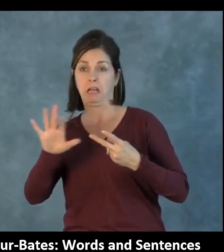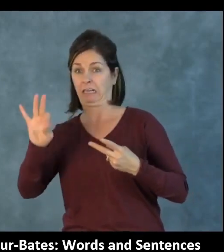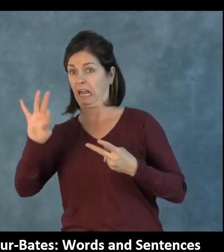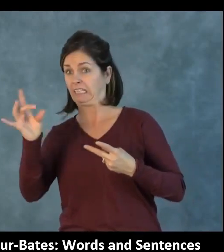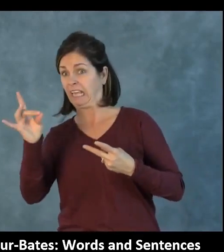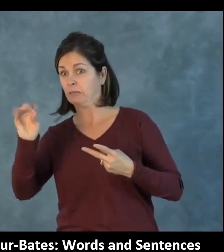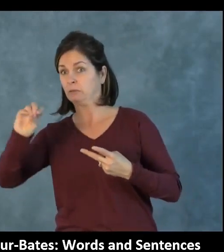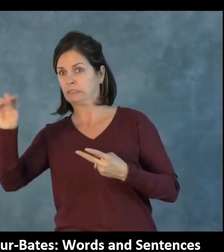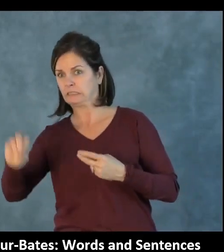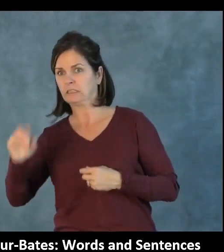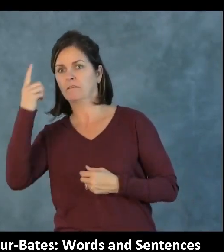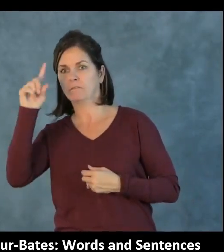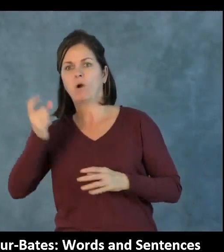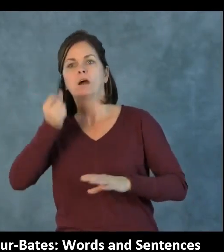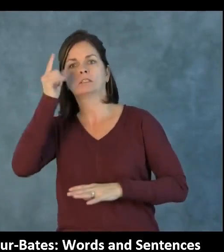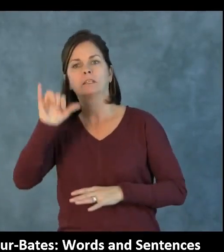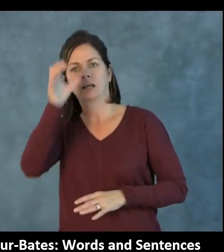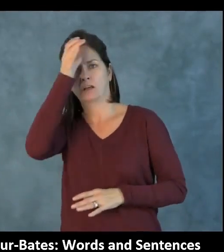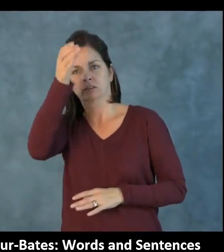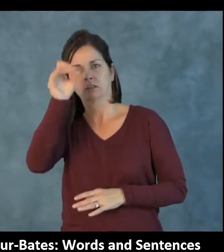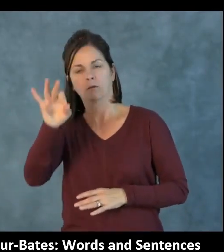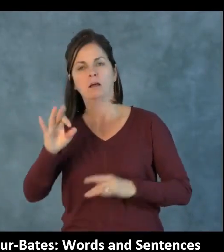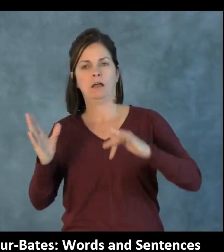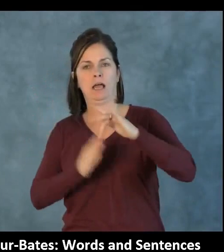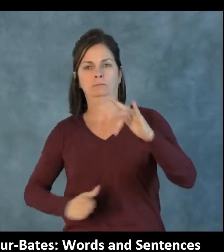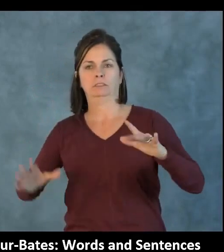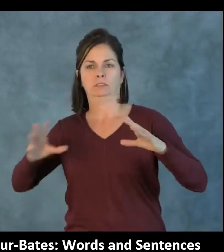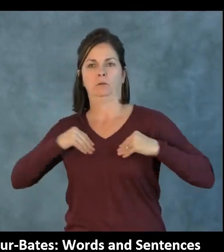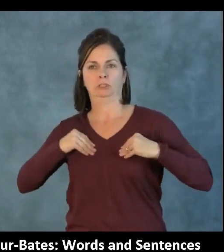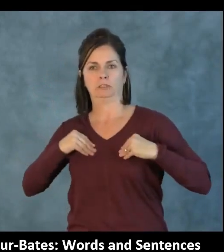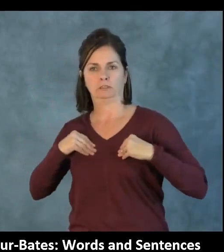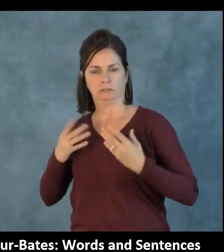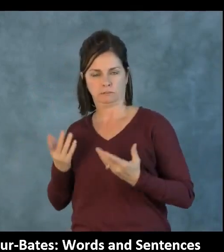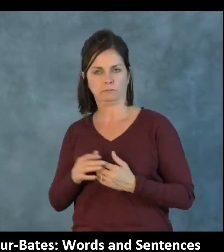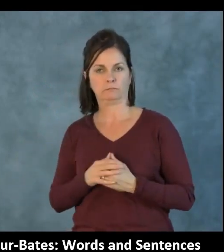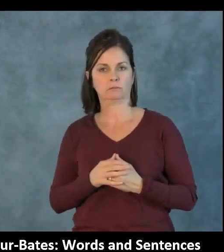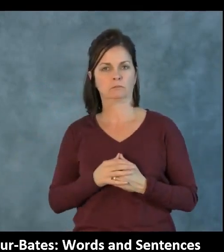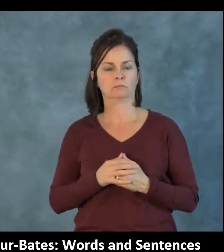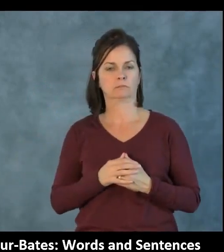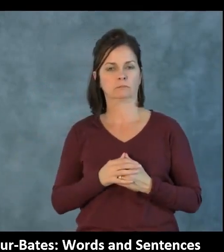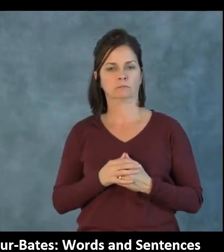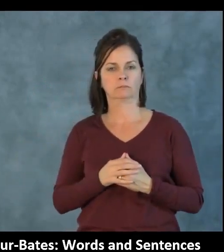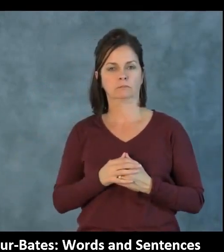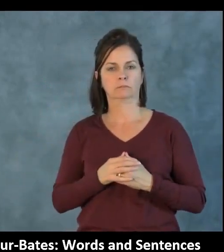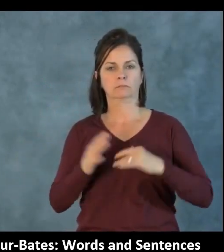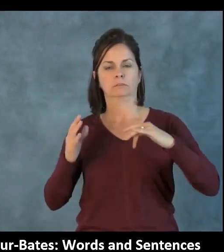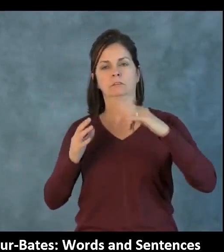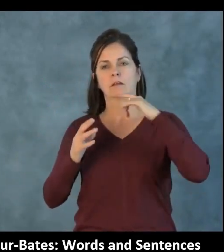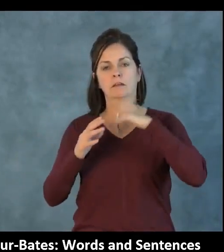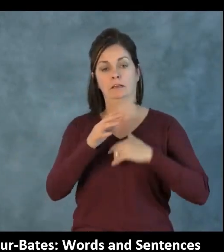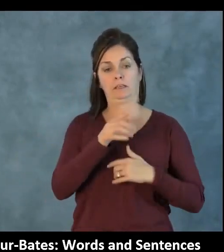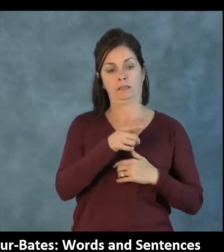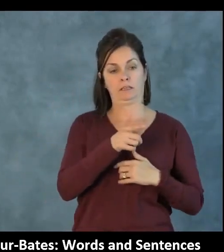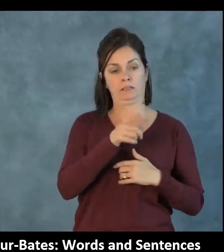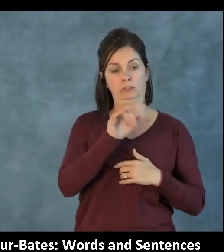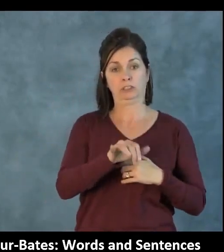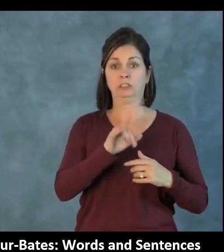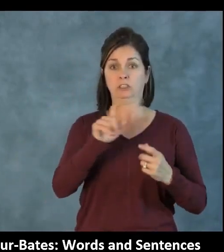So she's on target in that regard, however, she's delayed in terms of her ability to talk about the past and the future,